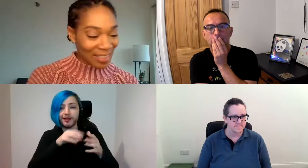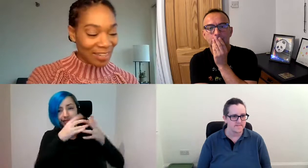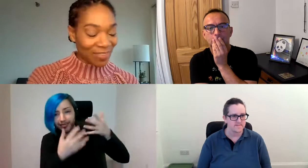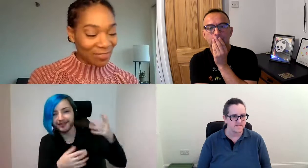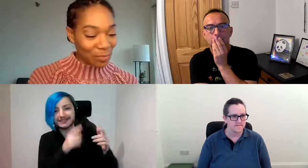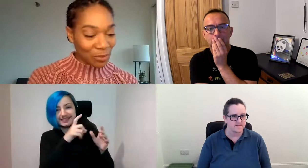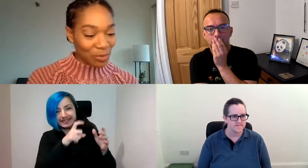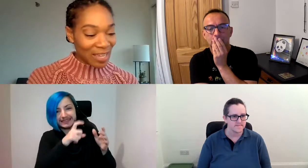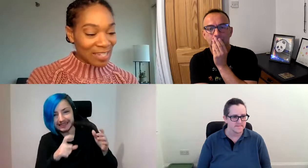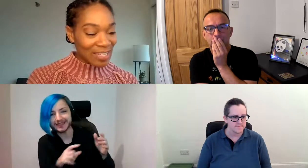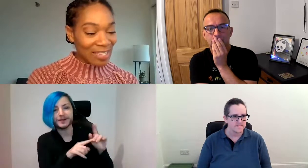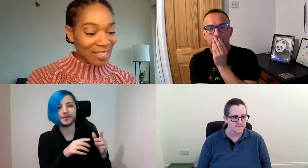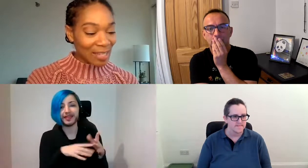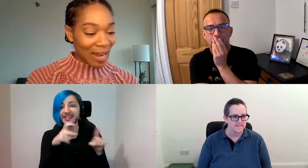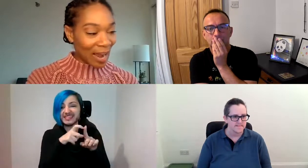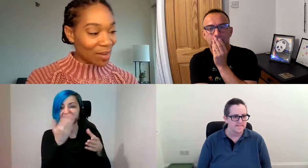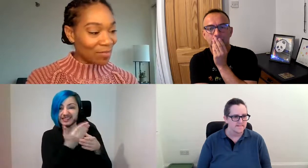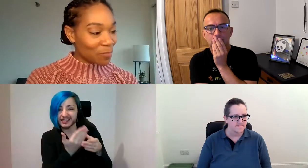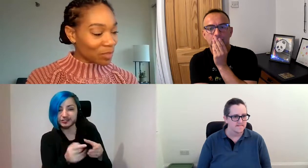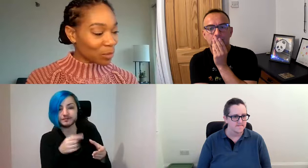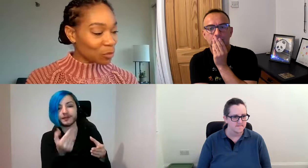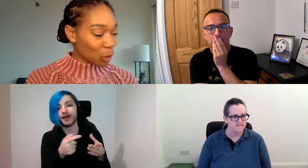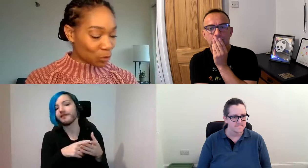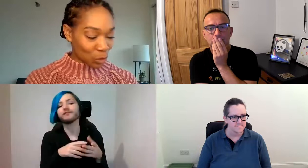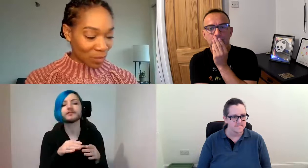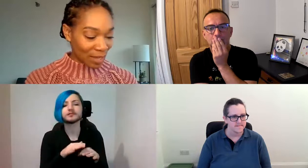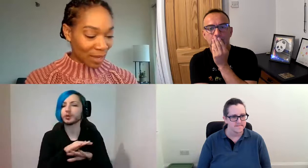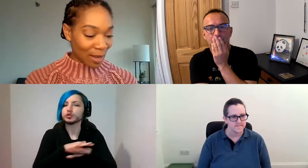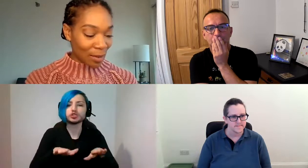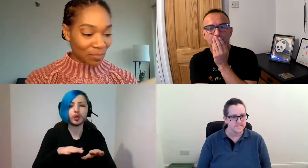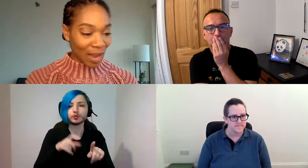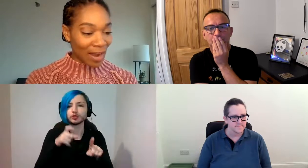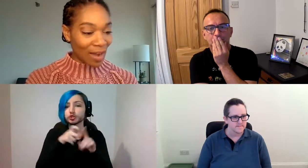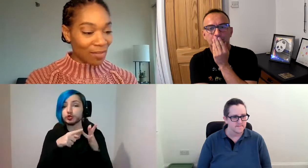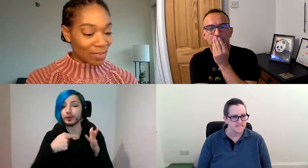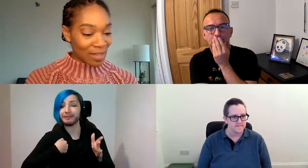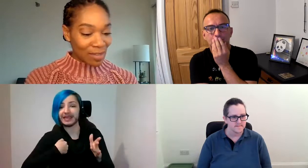these are all words we created and we will continue to